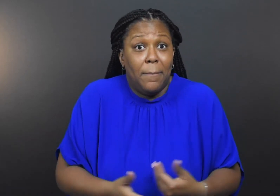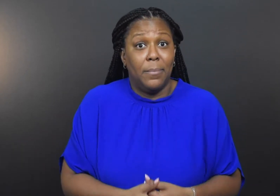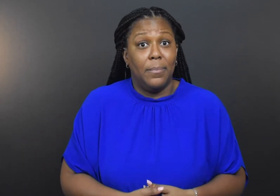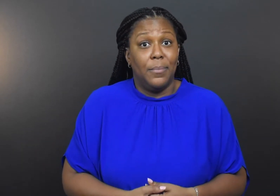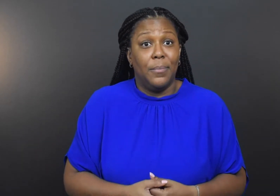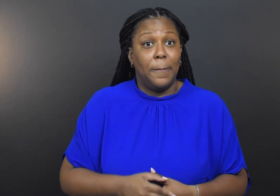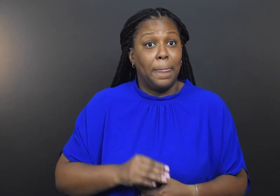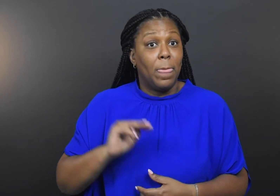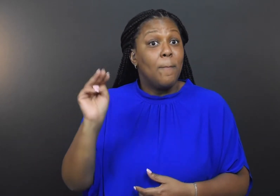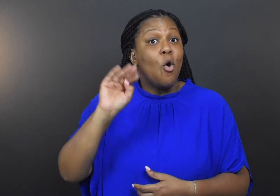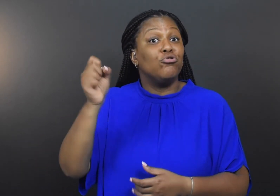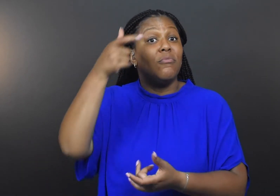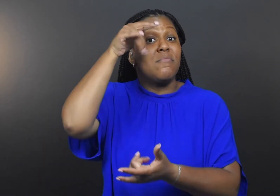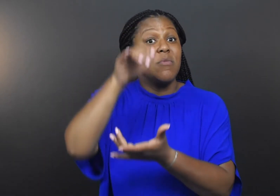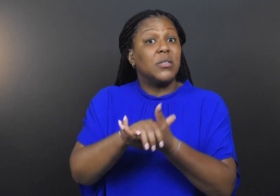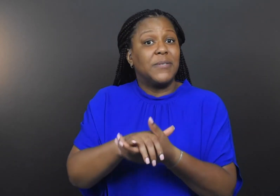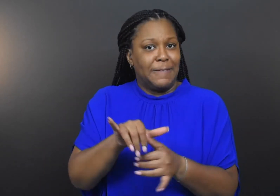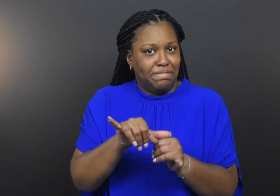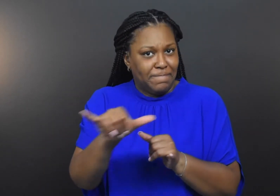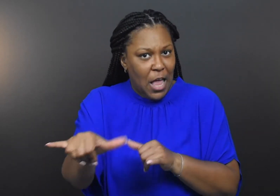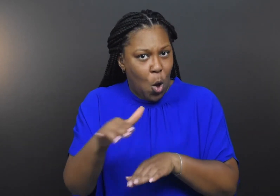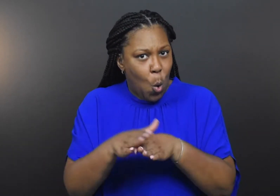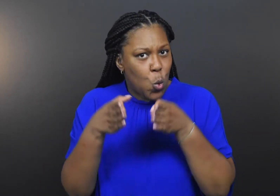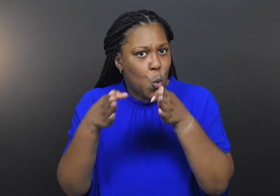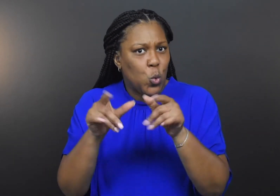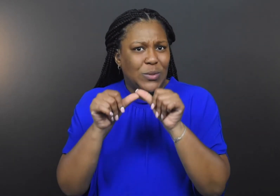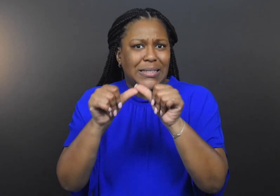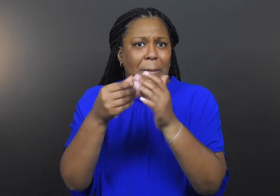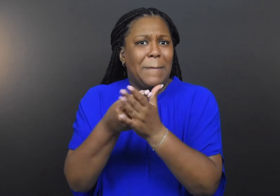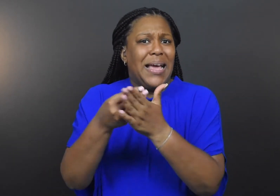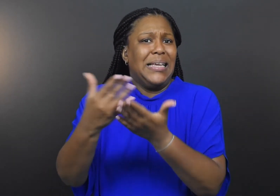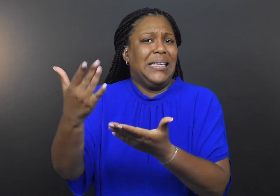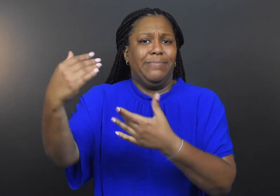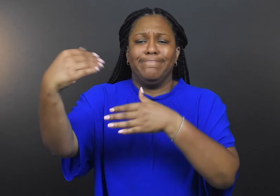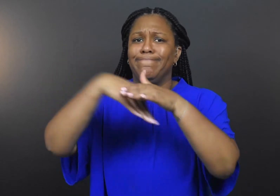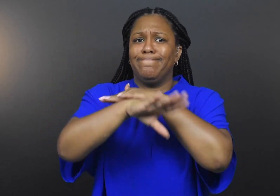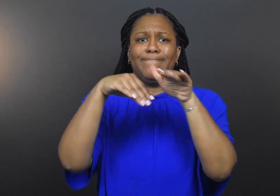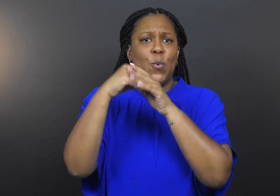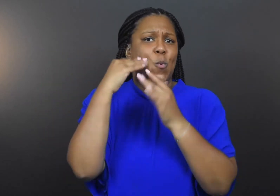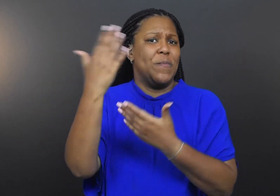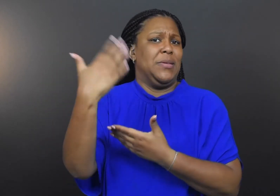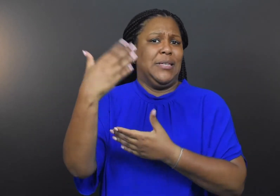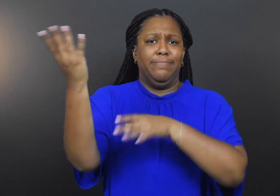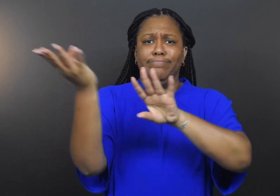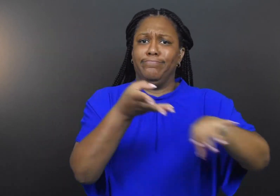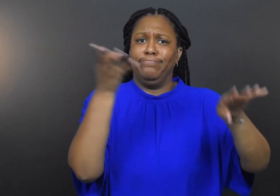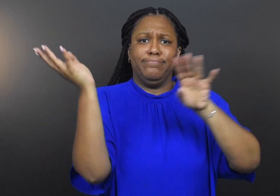so Marjorie’s husband stays on the road to keep money coming in, even though he’s worried sick.